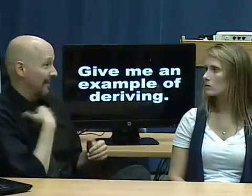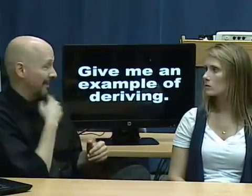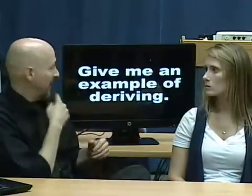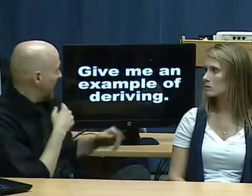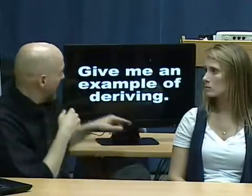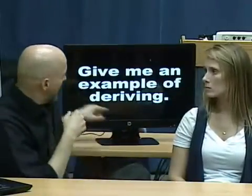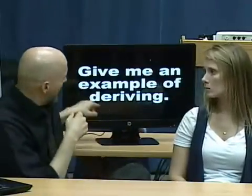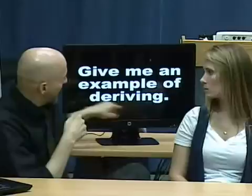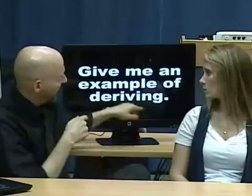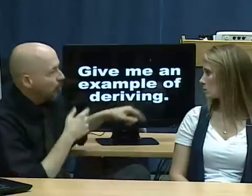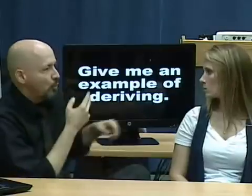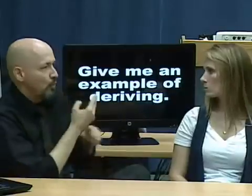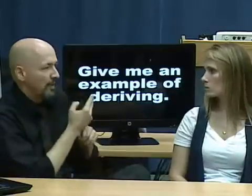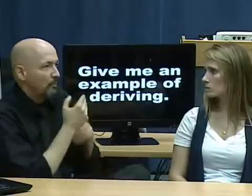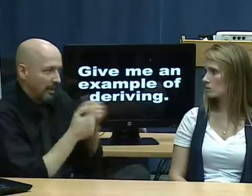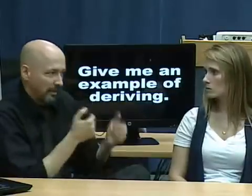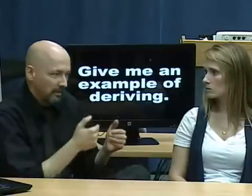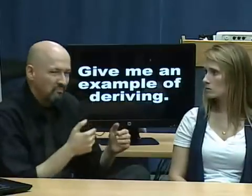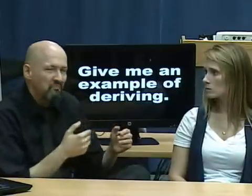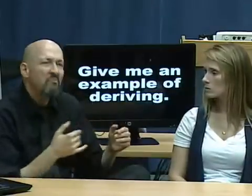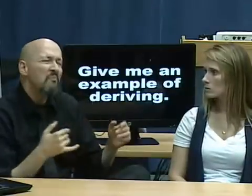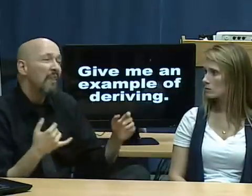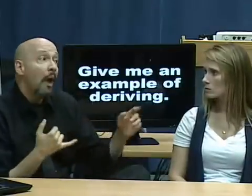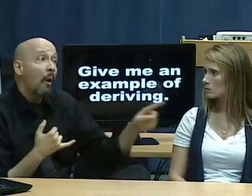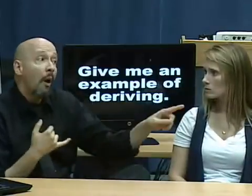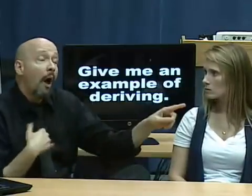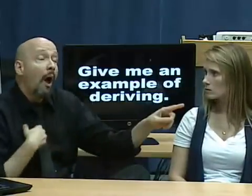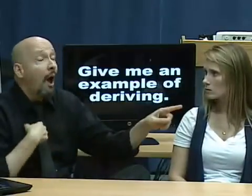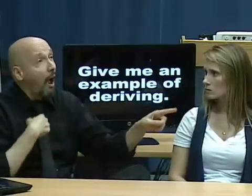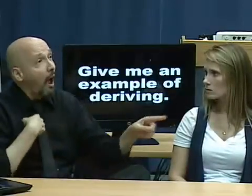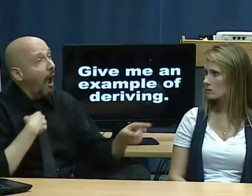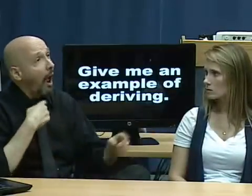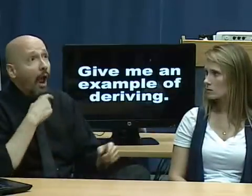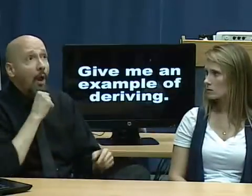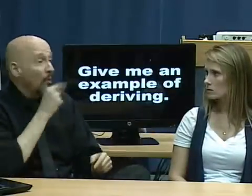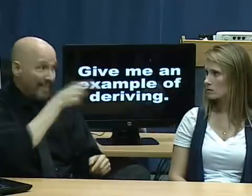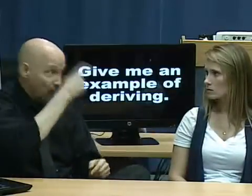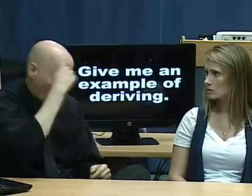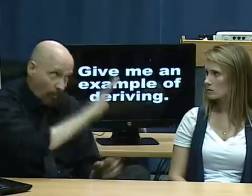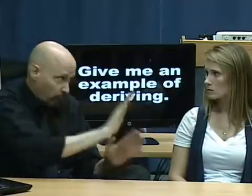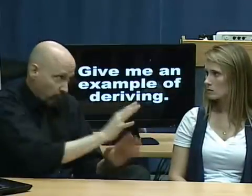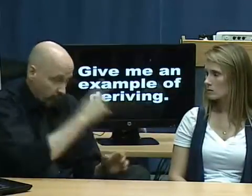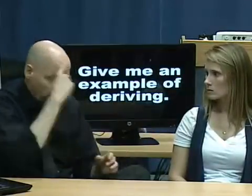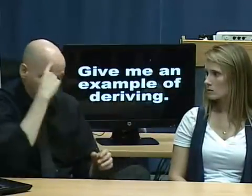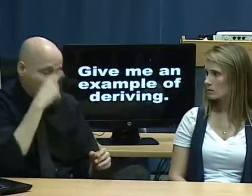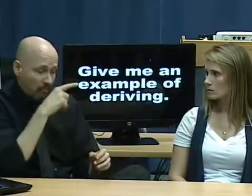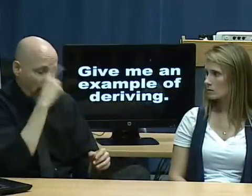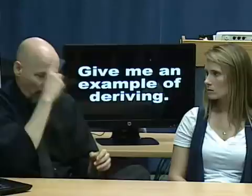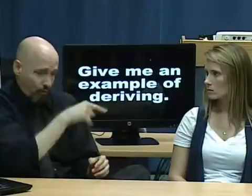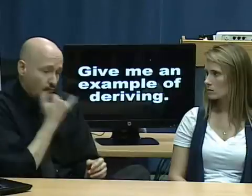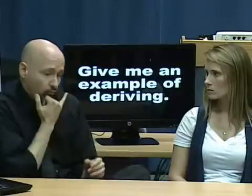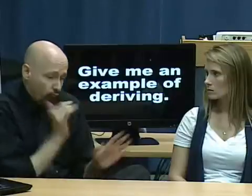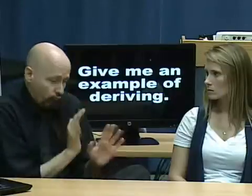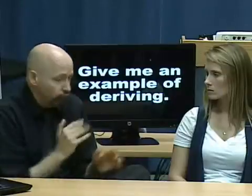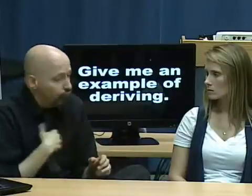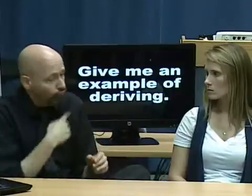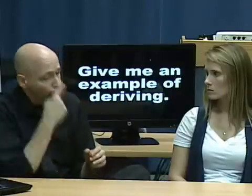If I use this process... I don't think, no no, I don't think you're wrong.